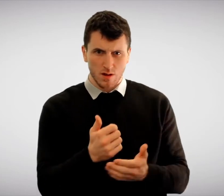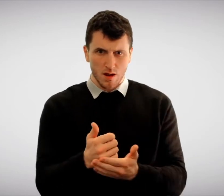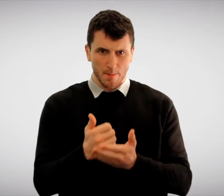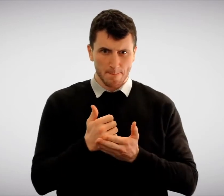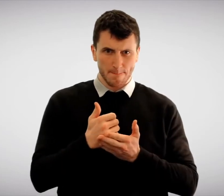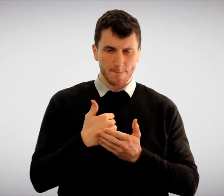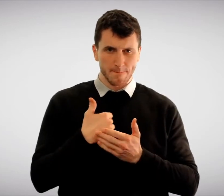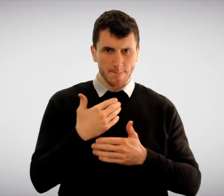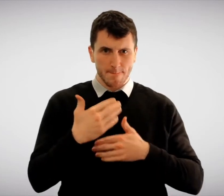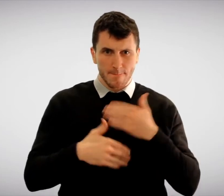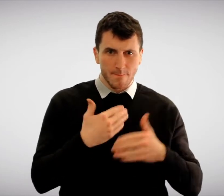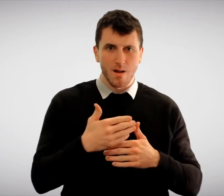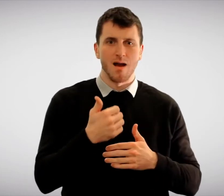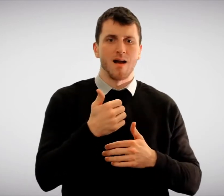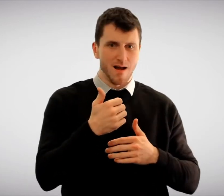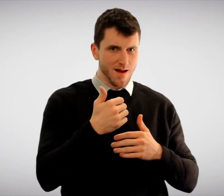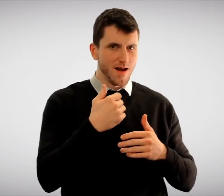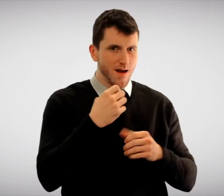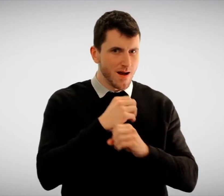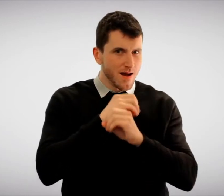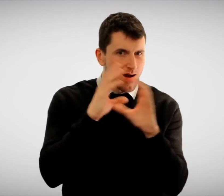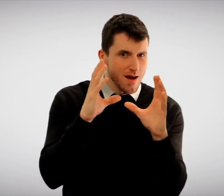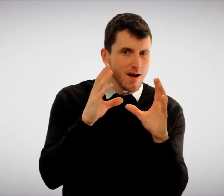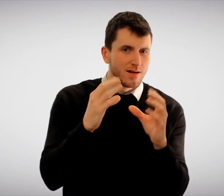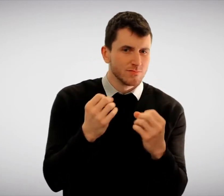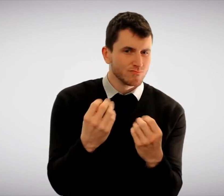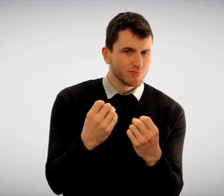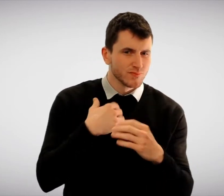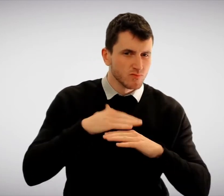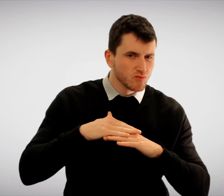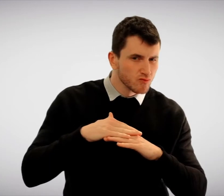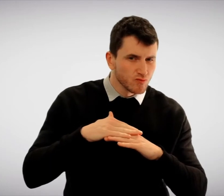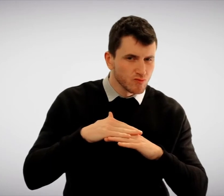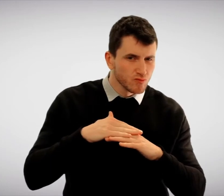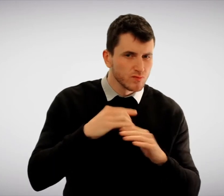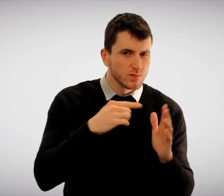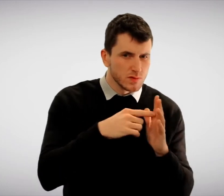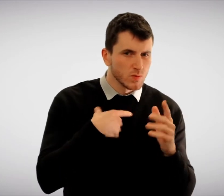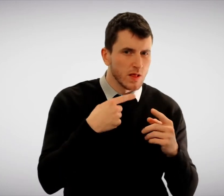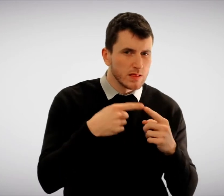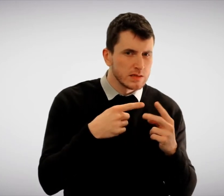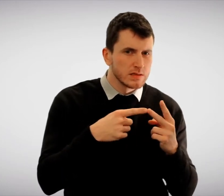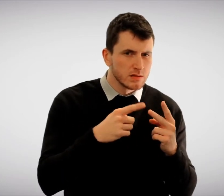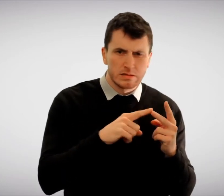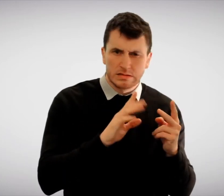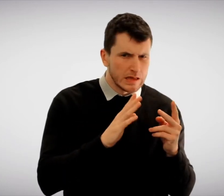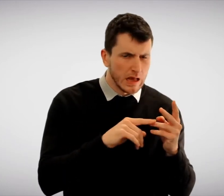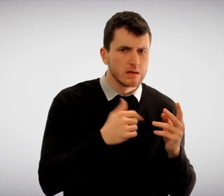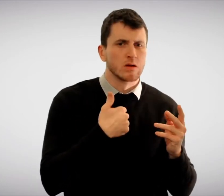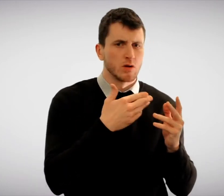YAG advises on any changes they think we should make and helps us to improve our communications with young people.